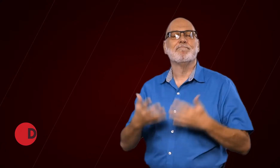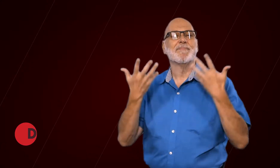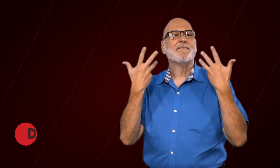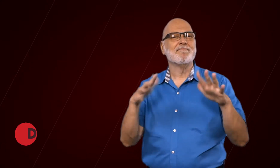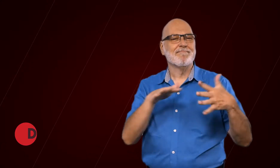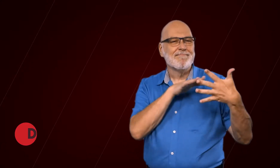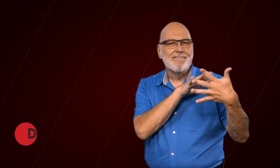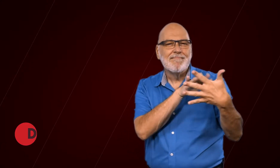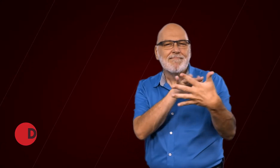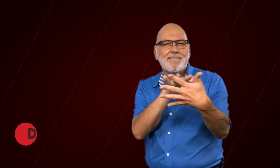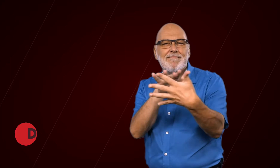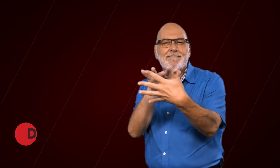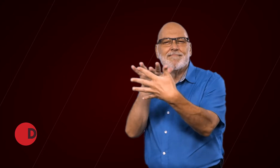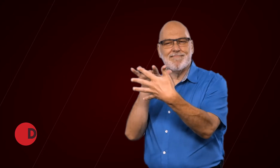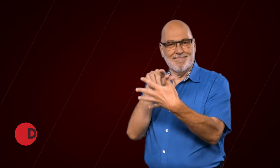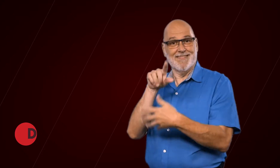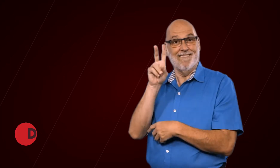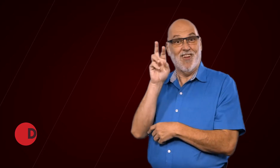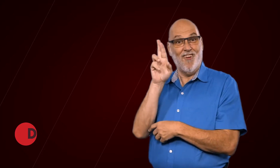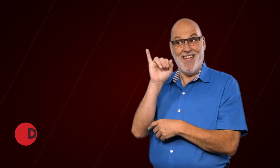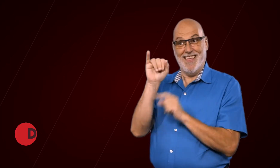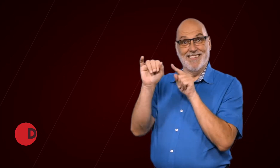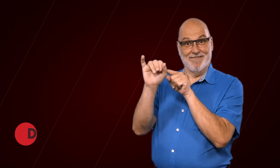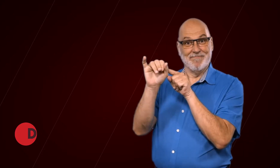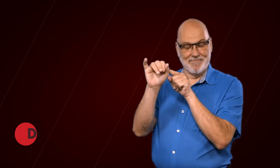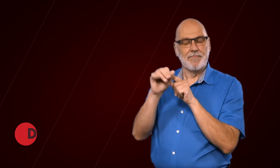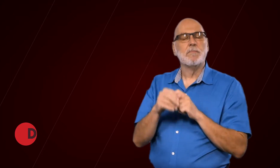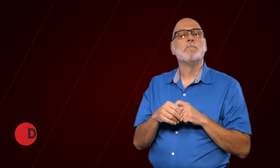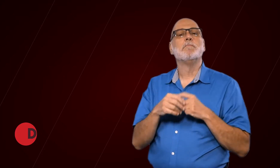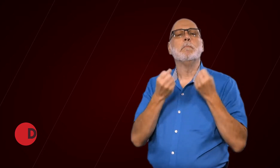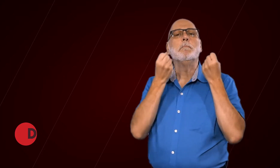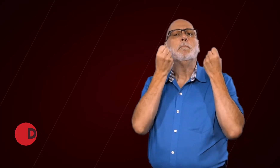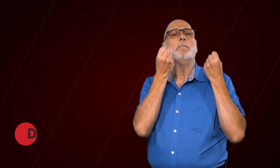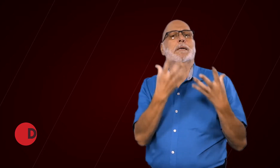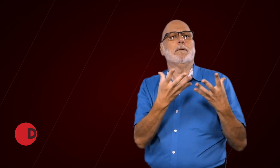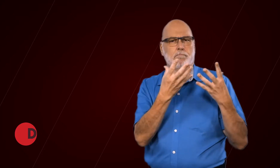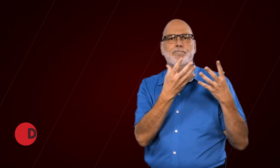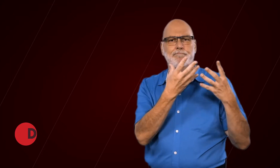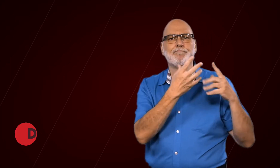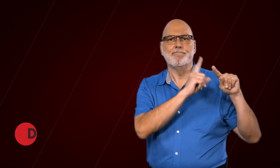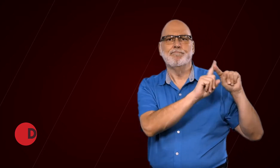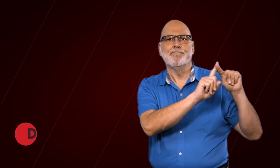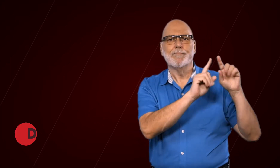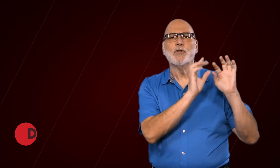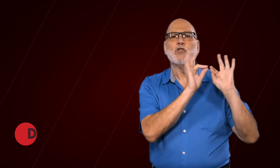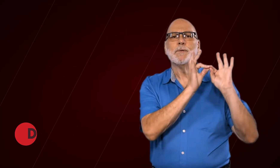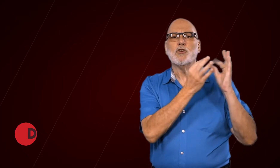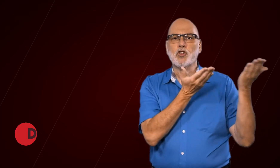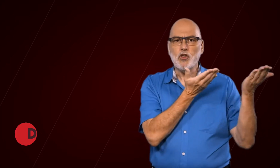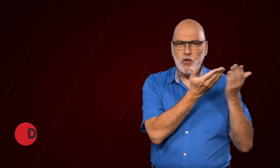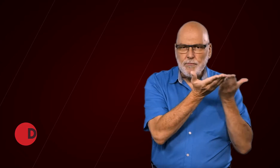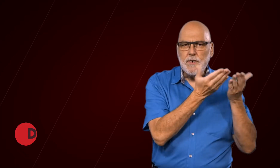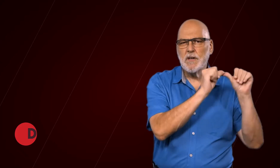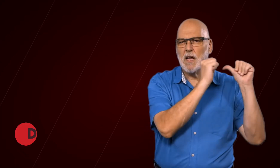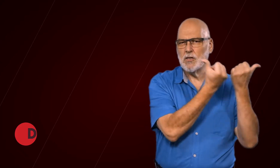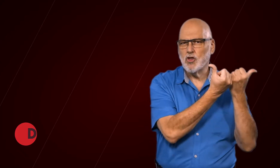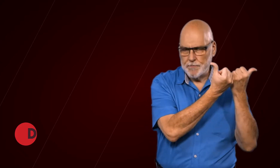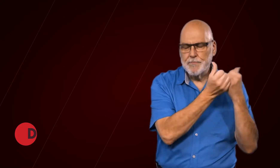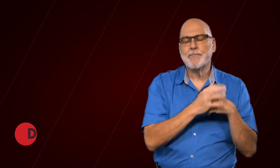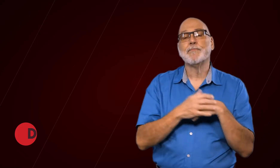[Anselmo]: There have been studies of VRI and more interpreting agencies